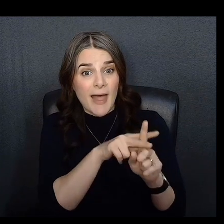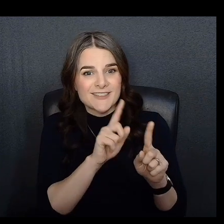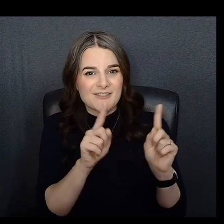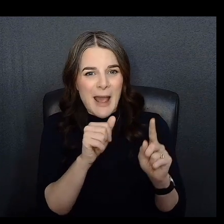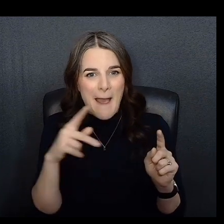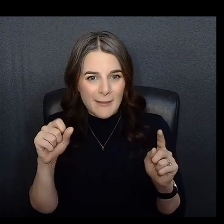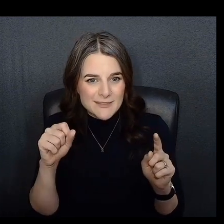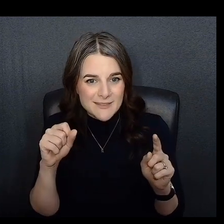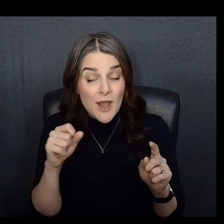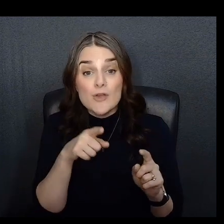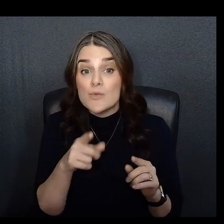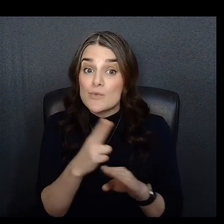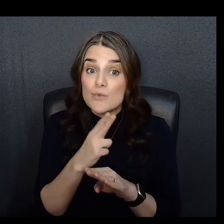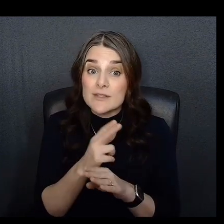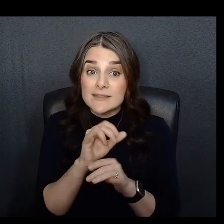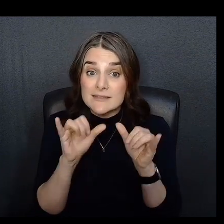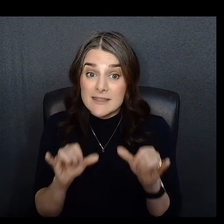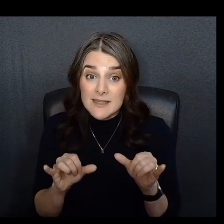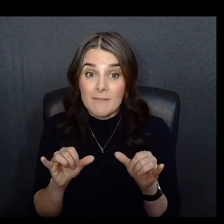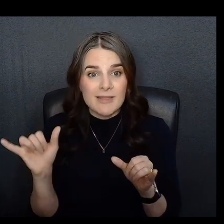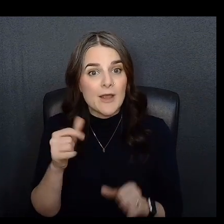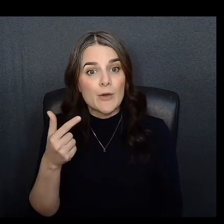have the feature, for example, like the GoTalk NOW app,